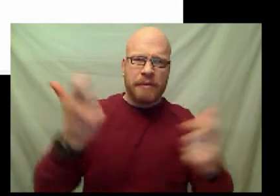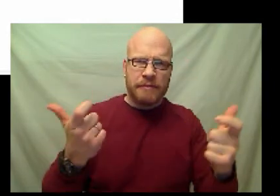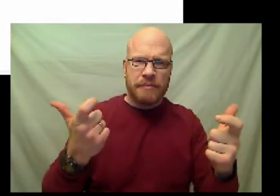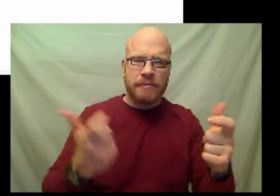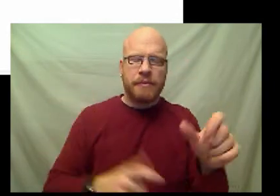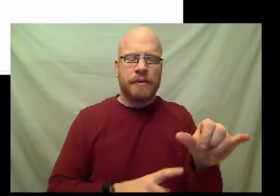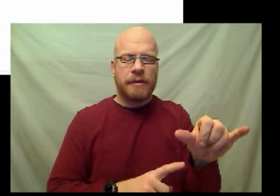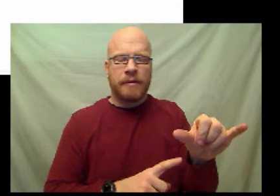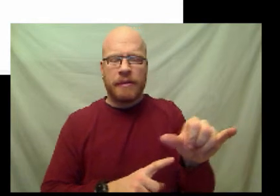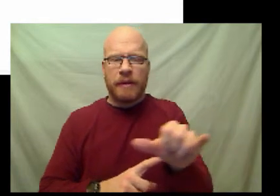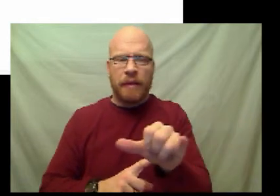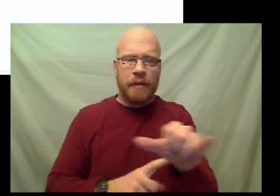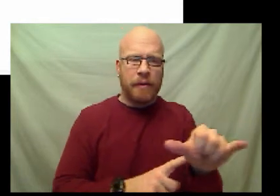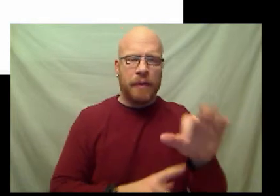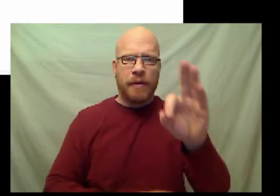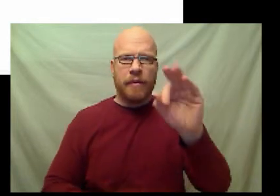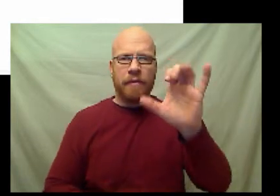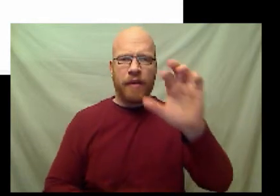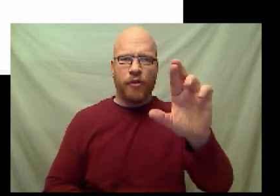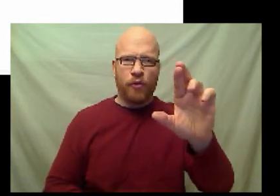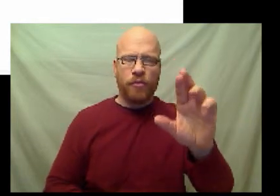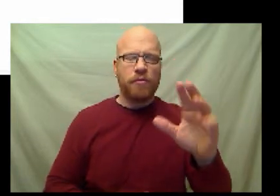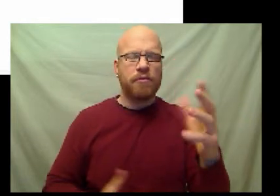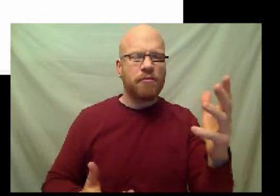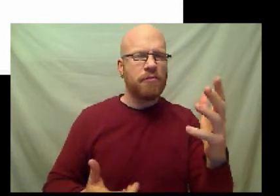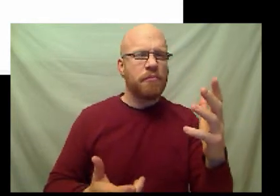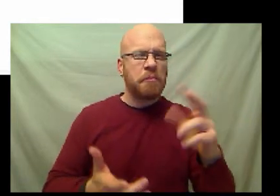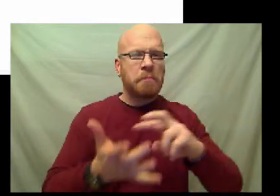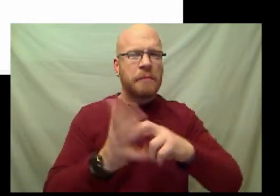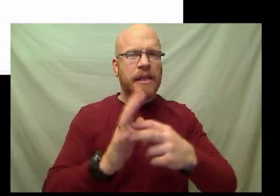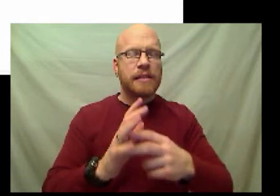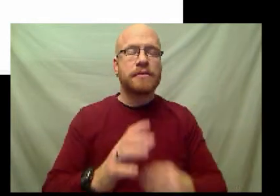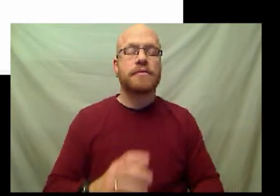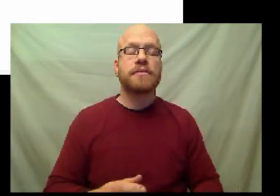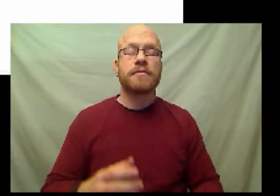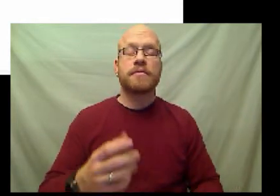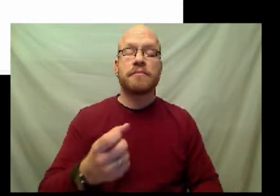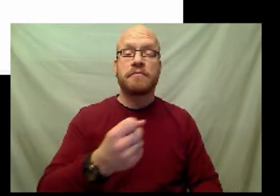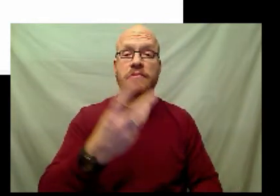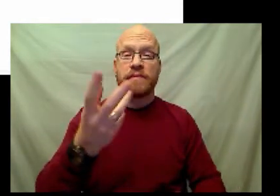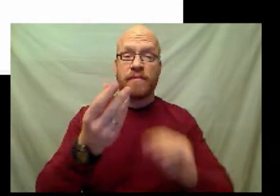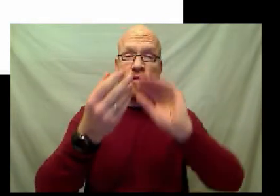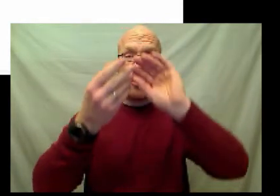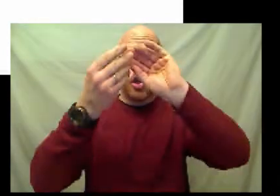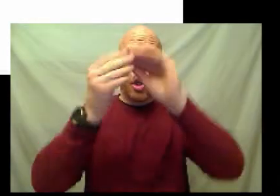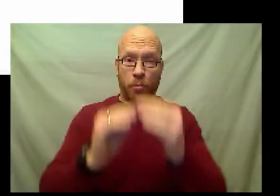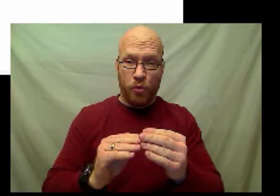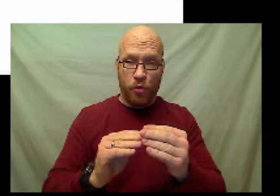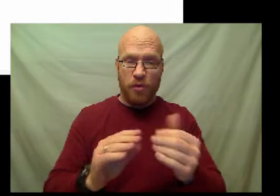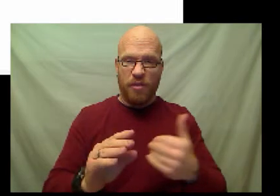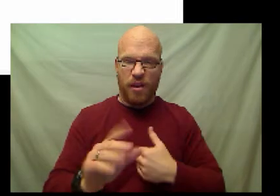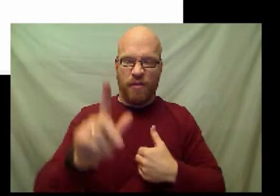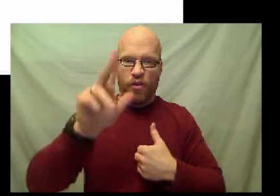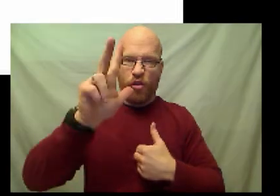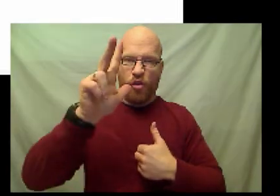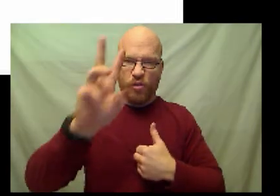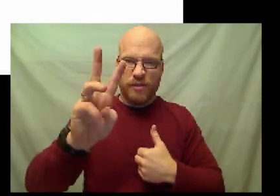about the greatest common factor. What does it even mean? And we have numbers here.